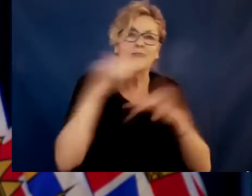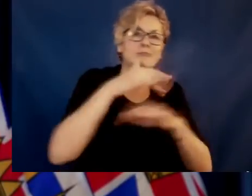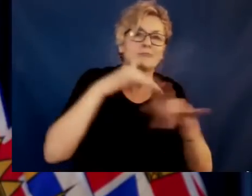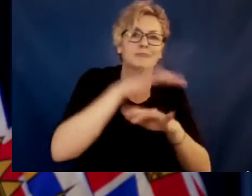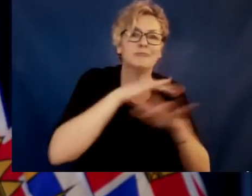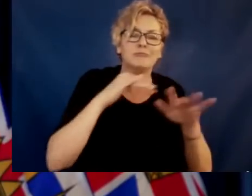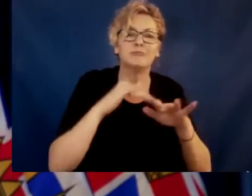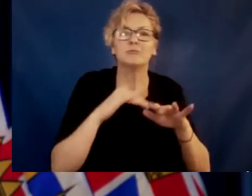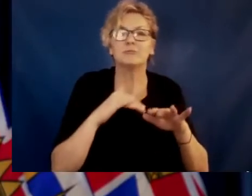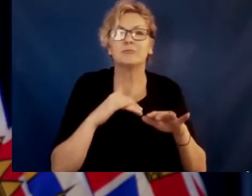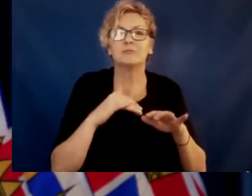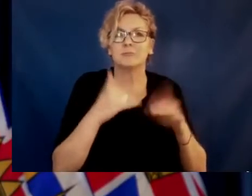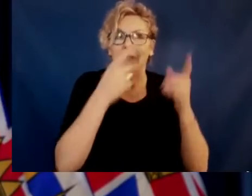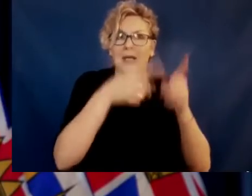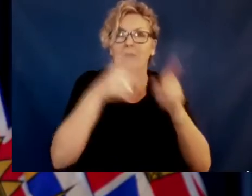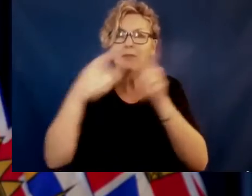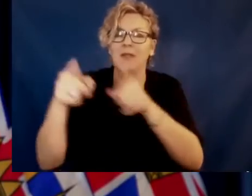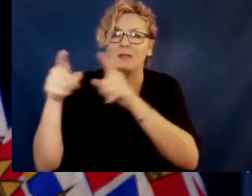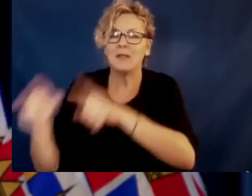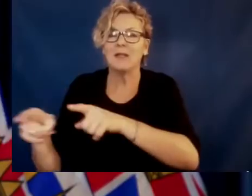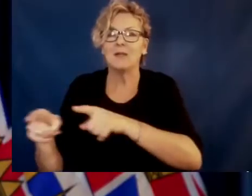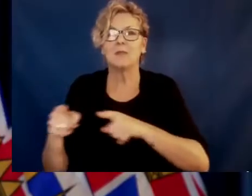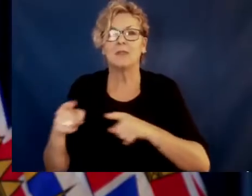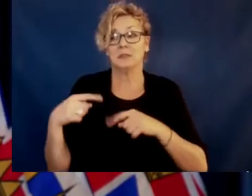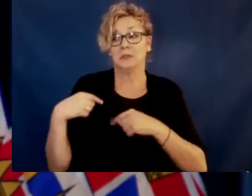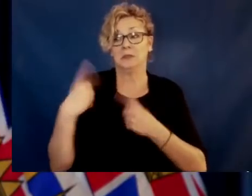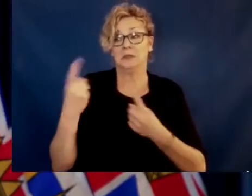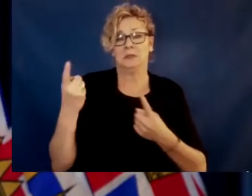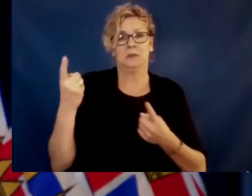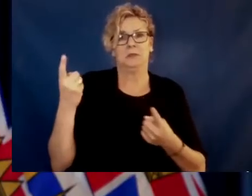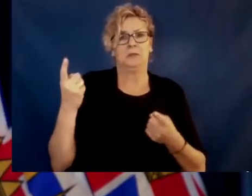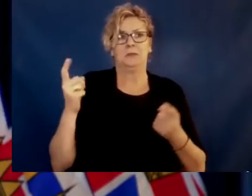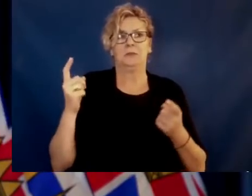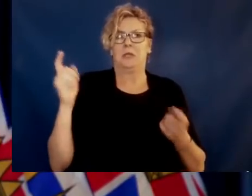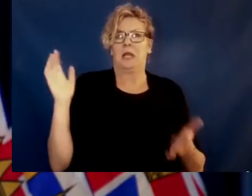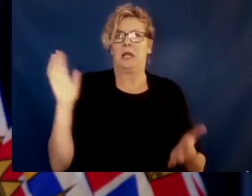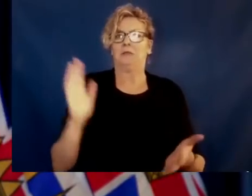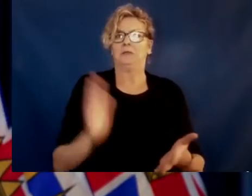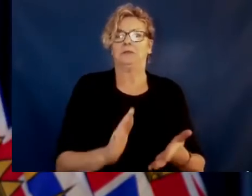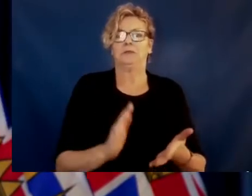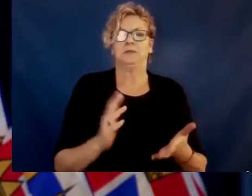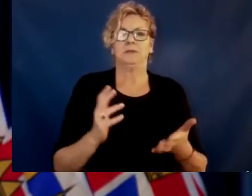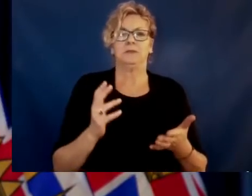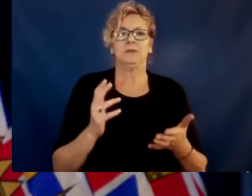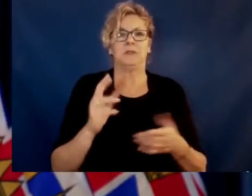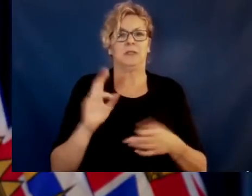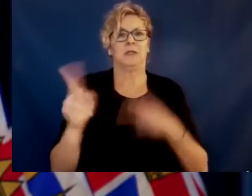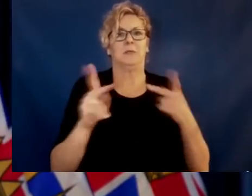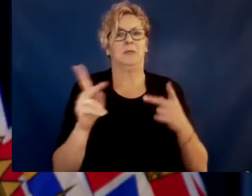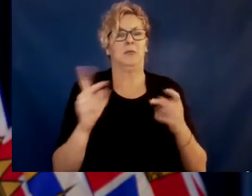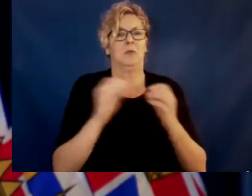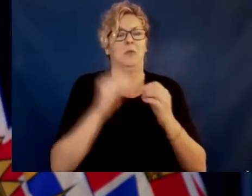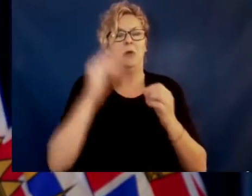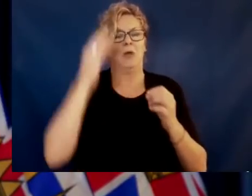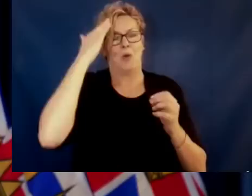When we find people, we can isolate people before they spread on to that next group of